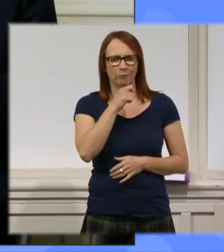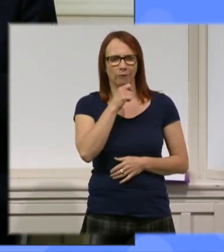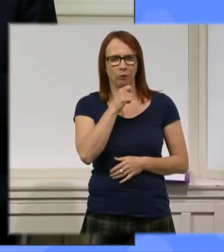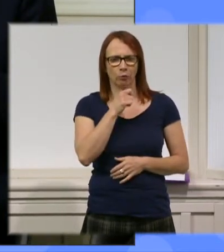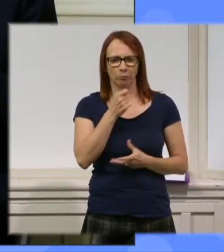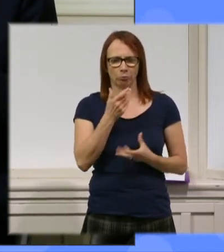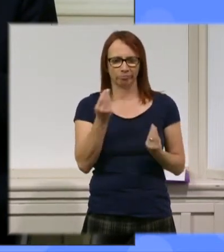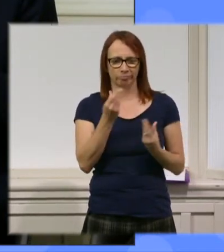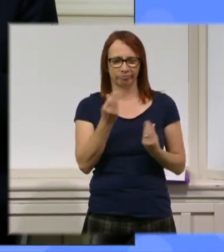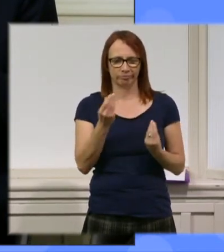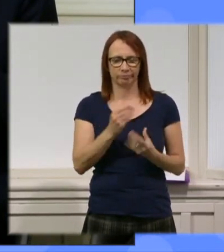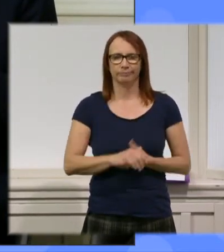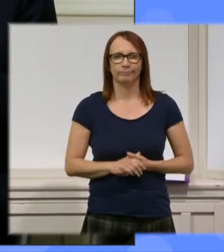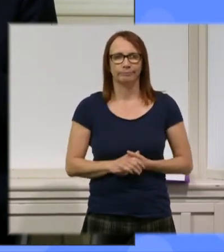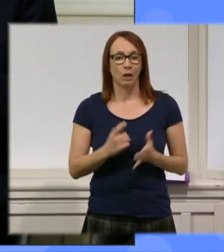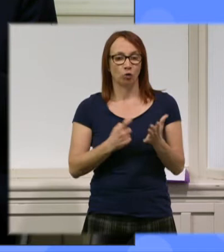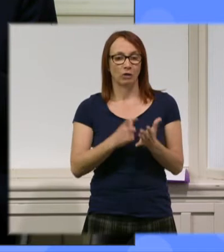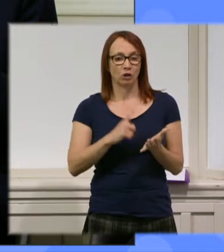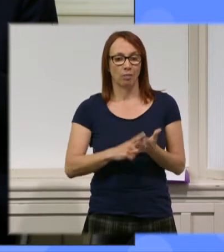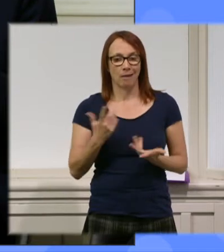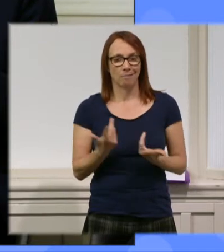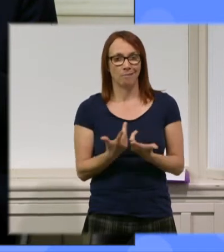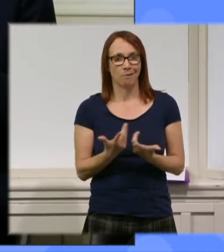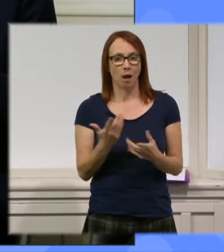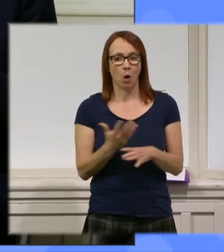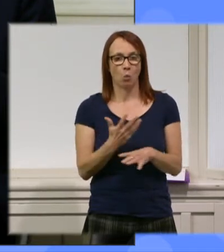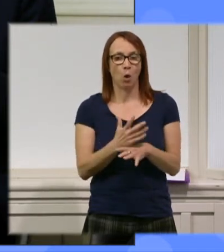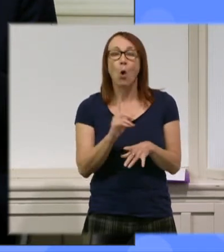okay Richard how do you work together well I'm sorry on what you work together